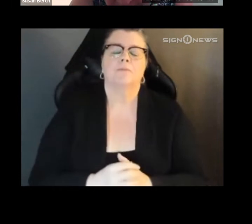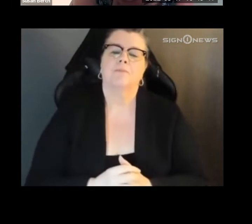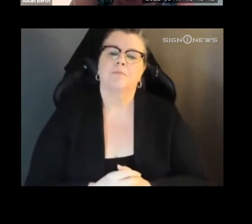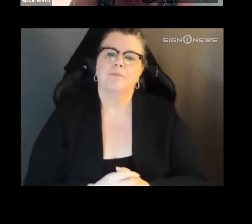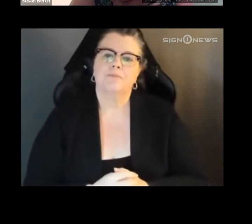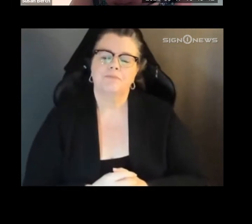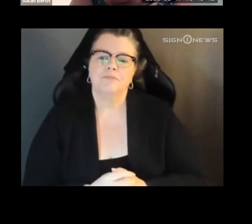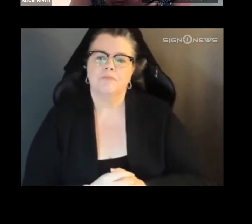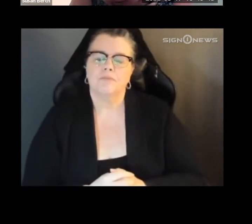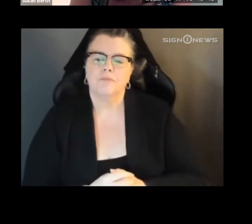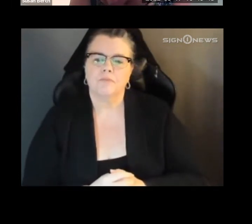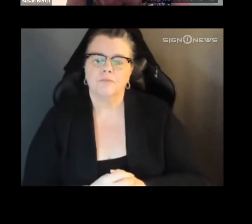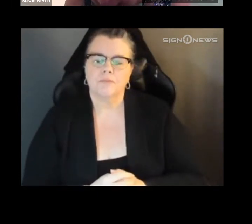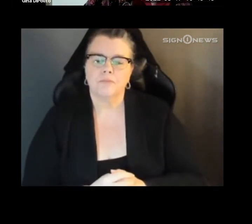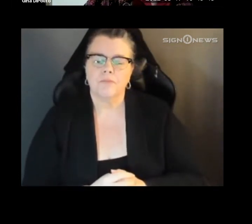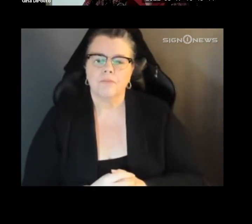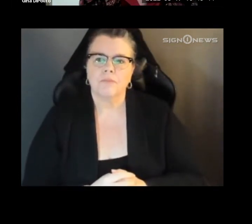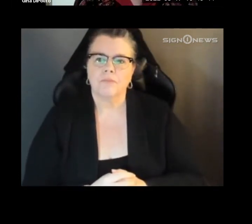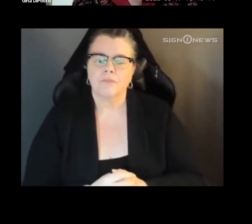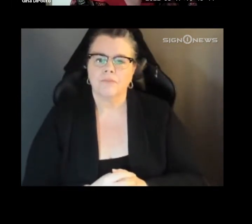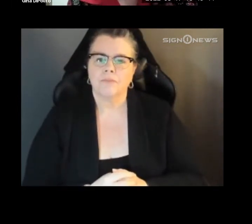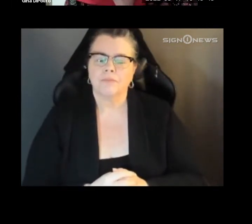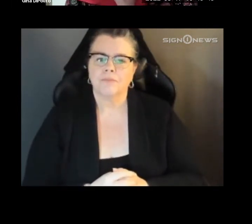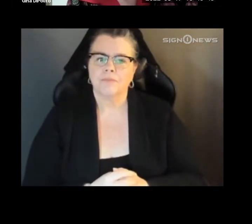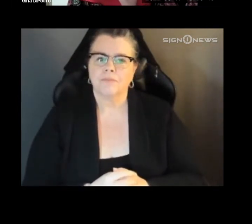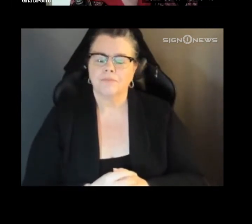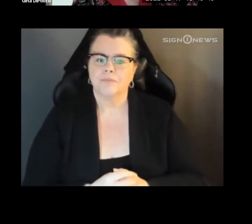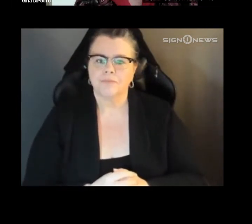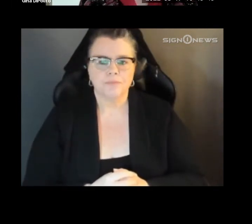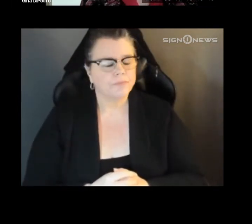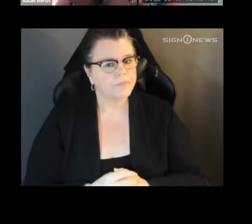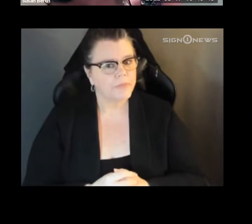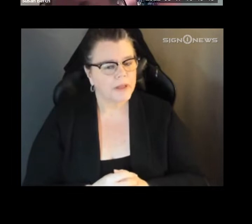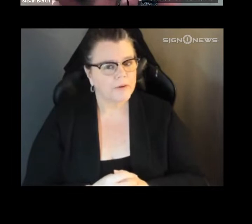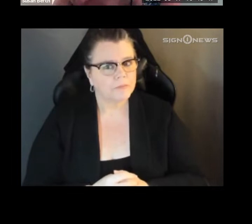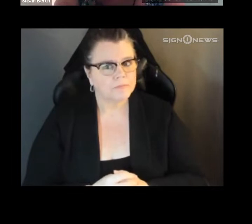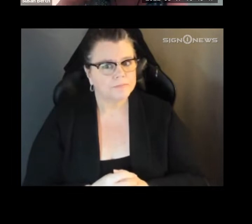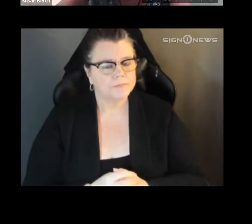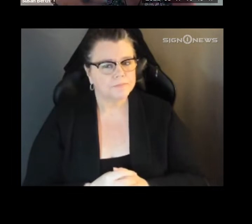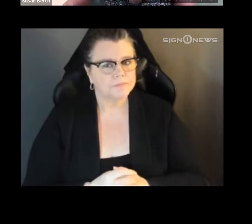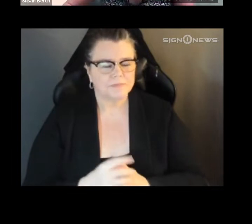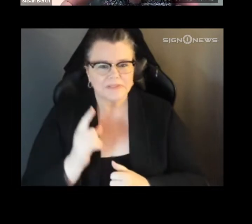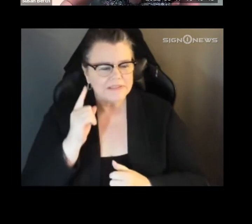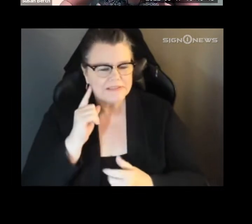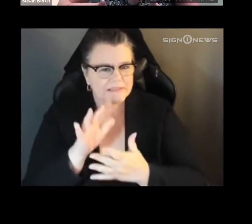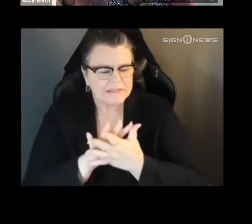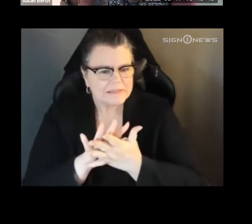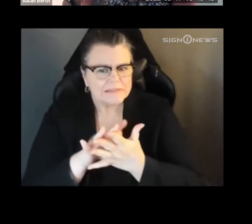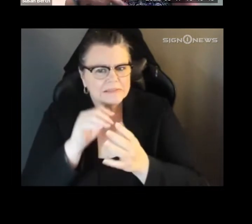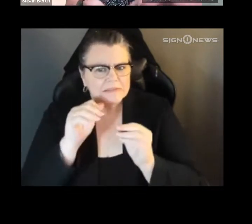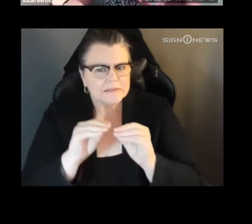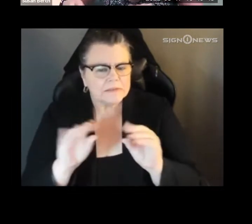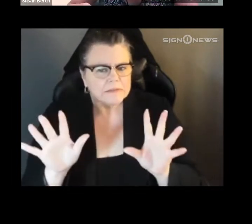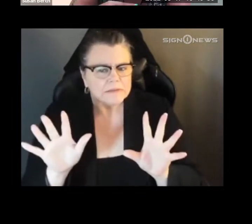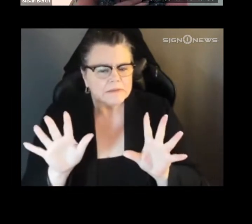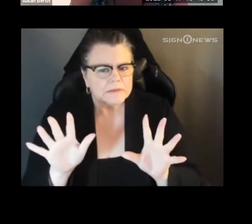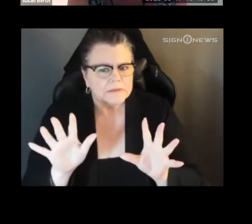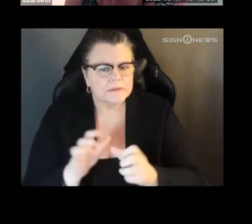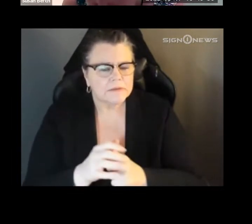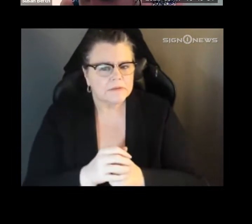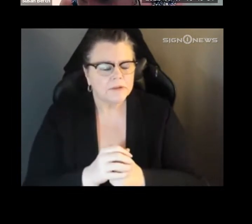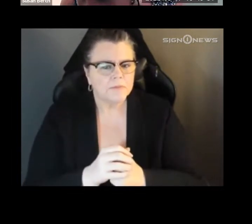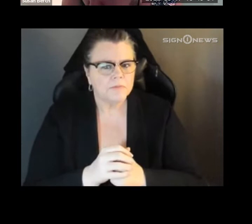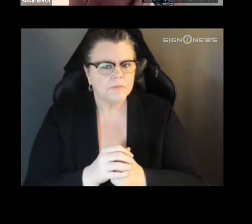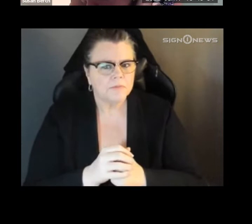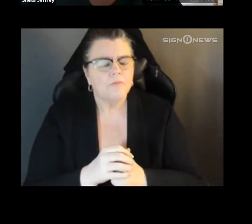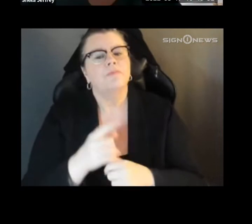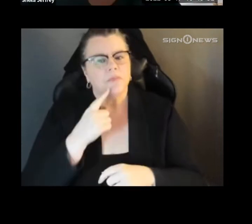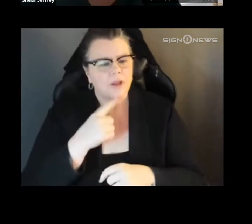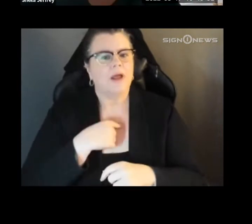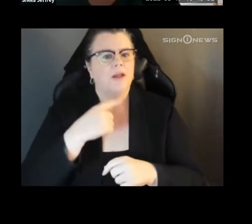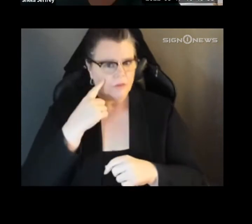as our president or vice president or maybe I think we're very important you'd ever say